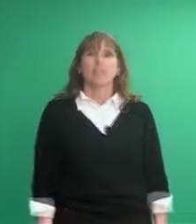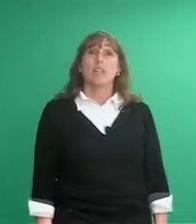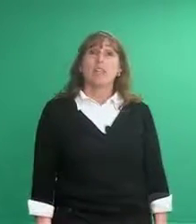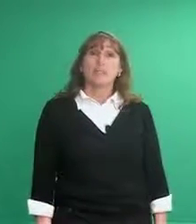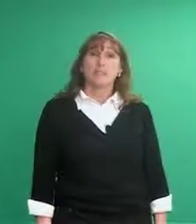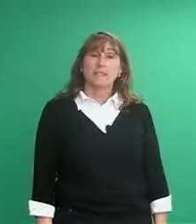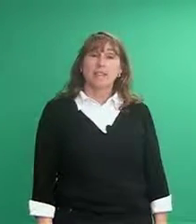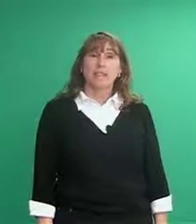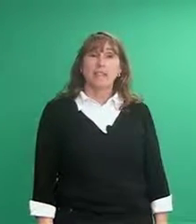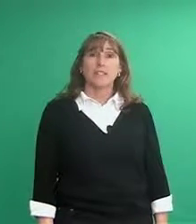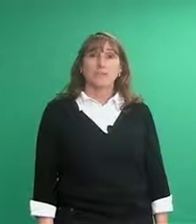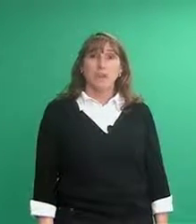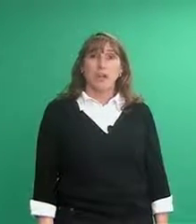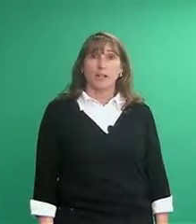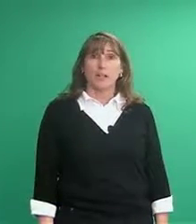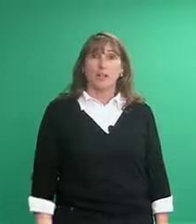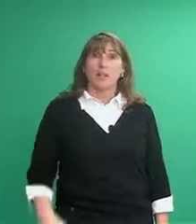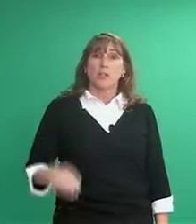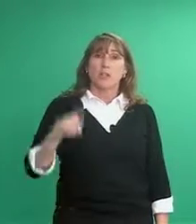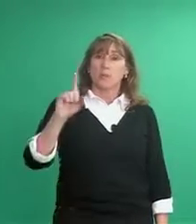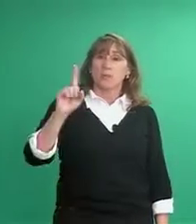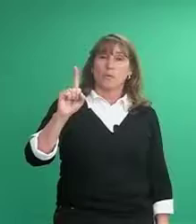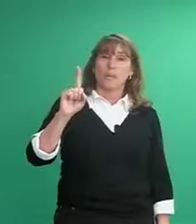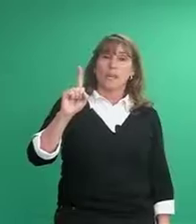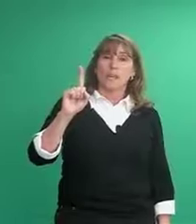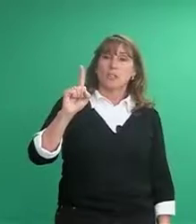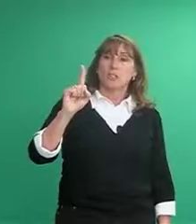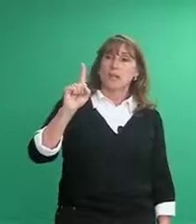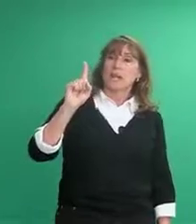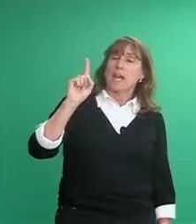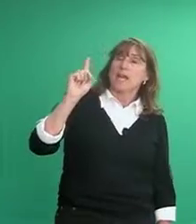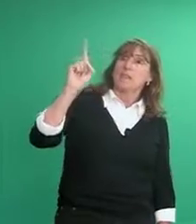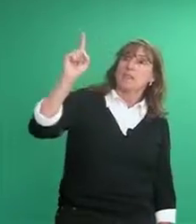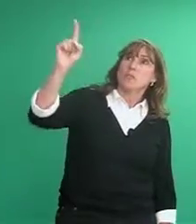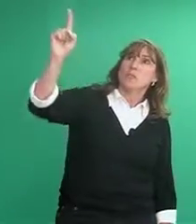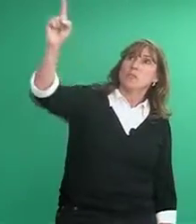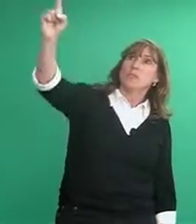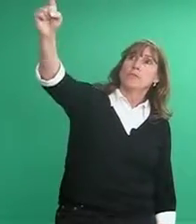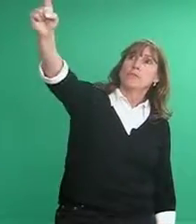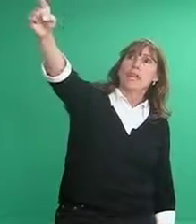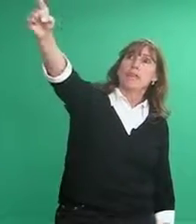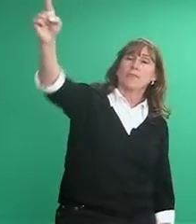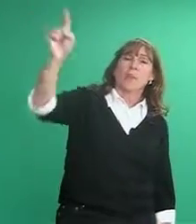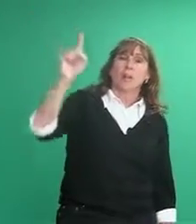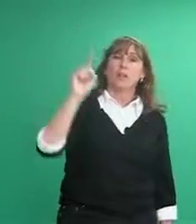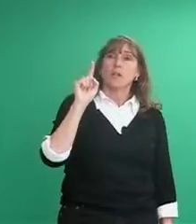The next sign is far. You do it with the one handshape, and then you move your hand far.